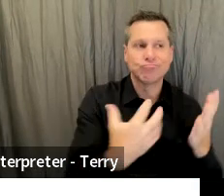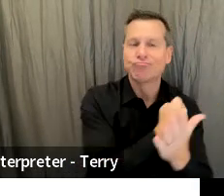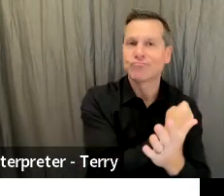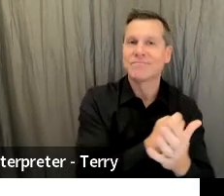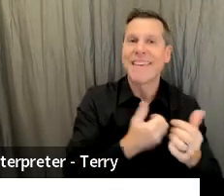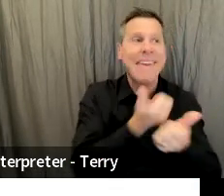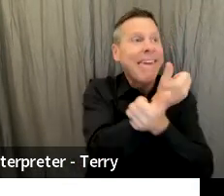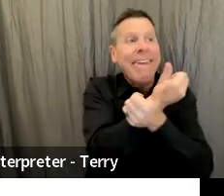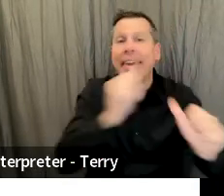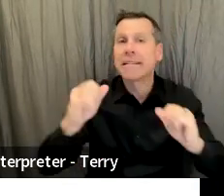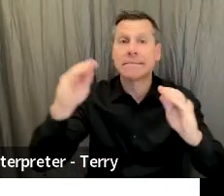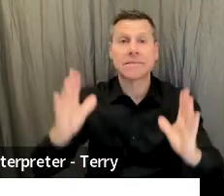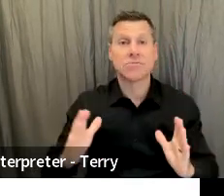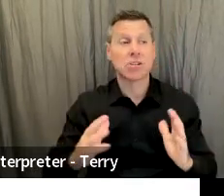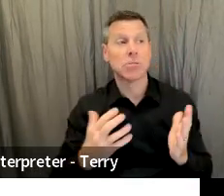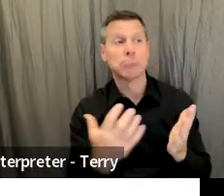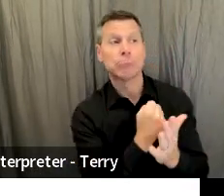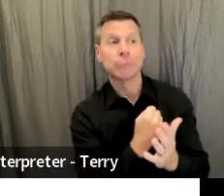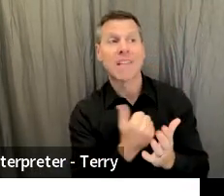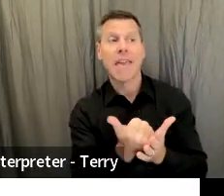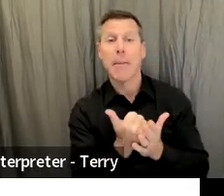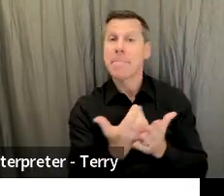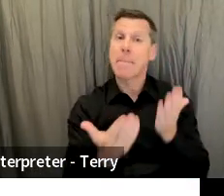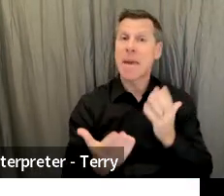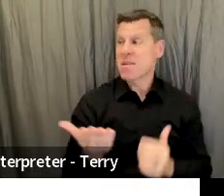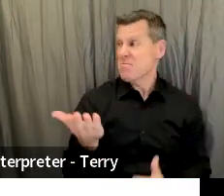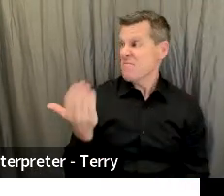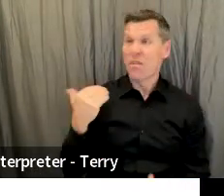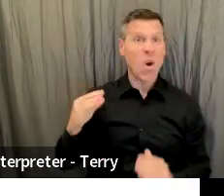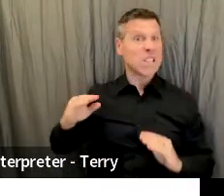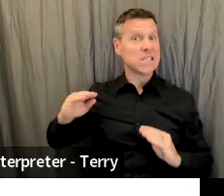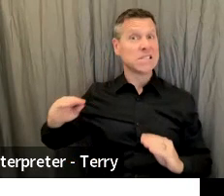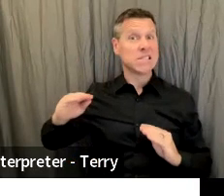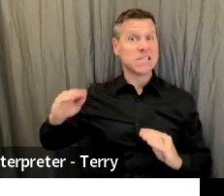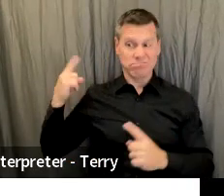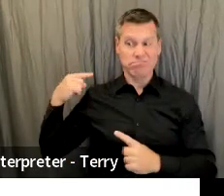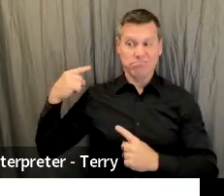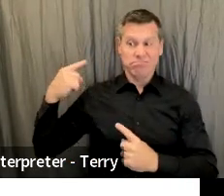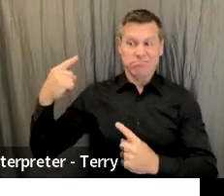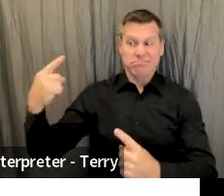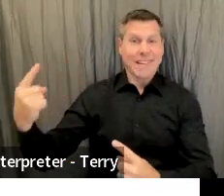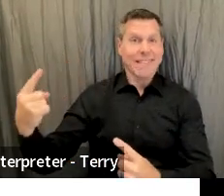could use, whether they had been teaching the class for 20 years or they were teaching it for the first time starting next week,